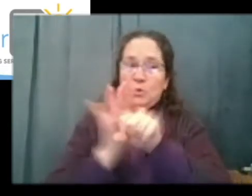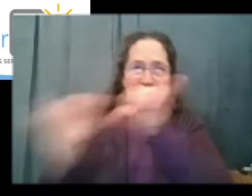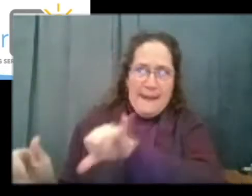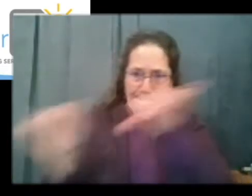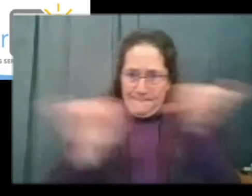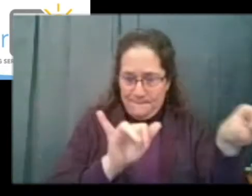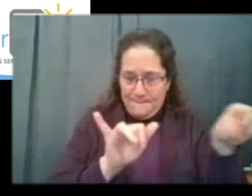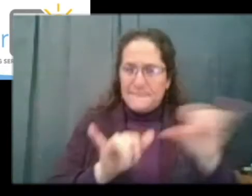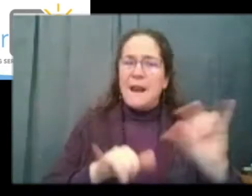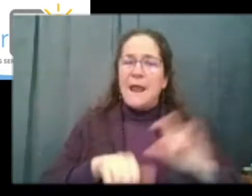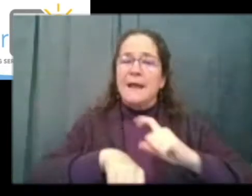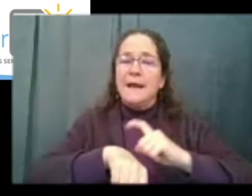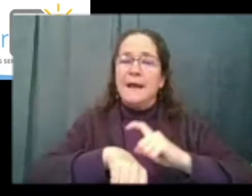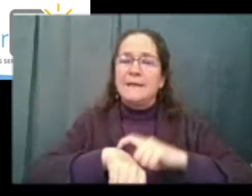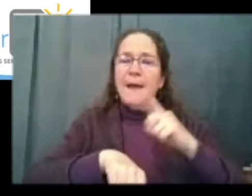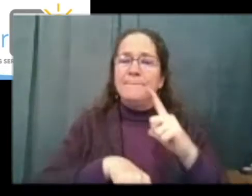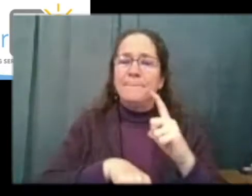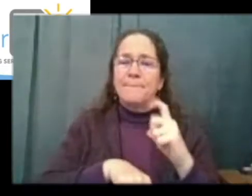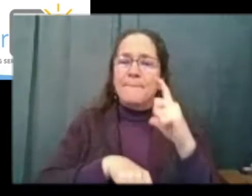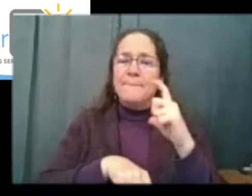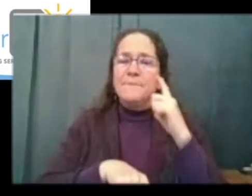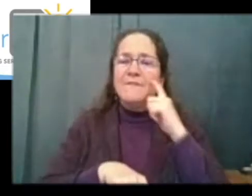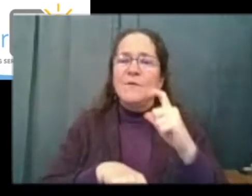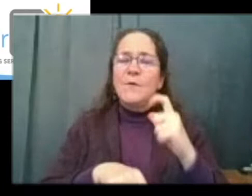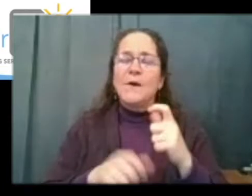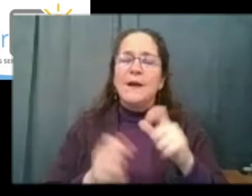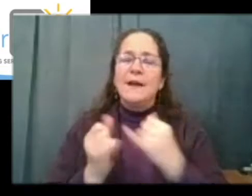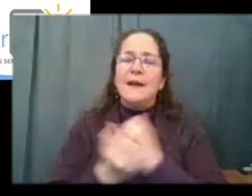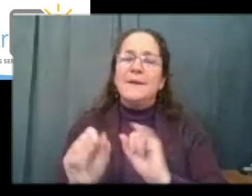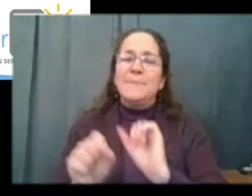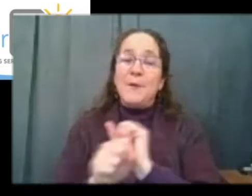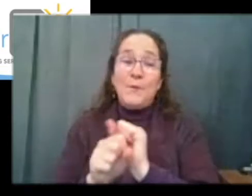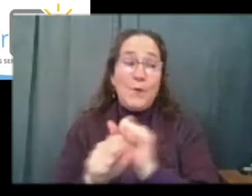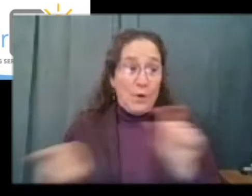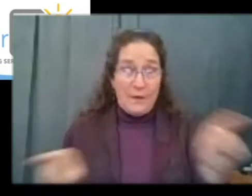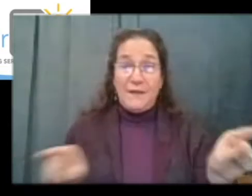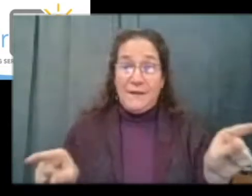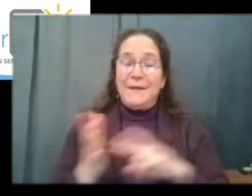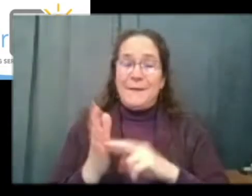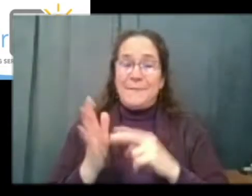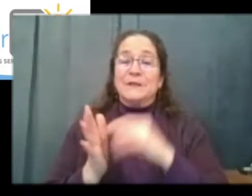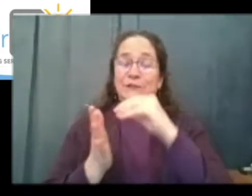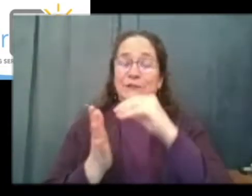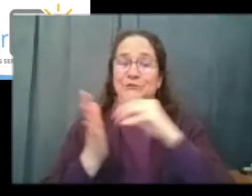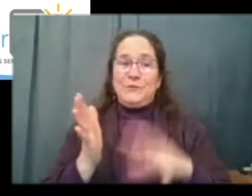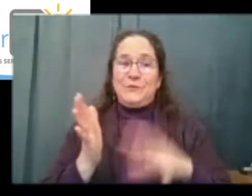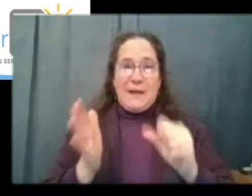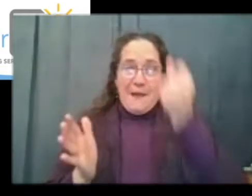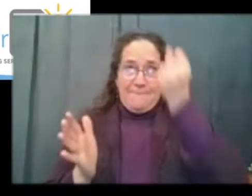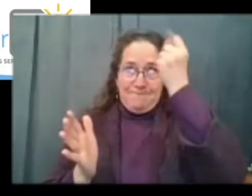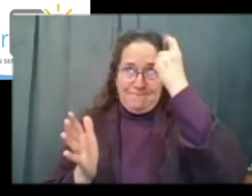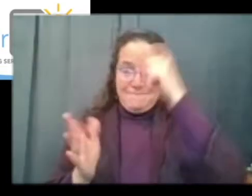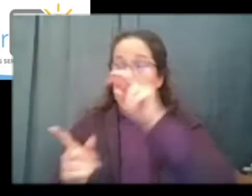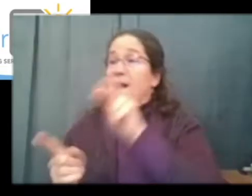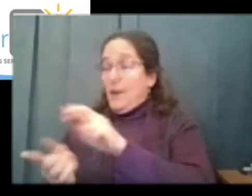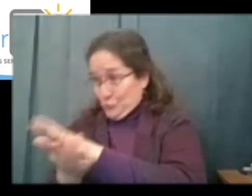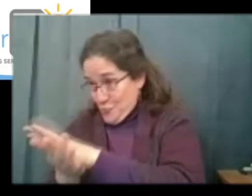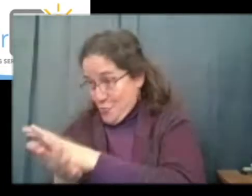for activities that occur in both places will assist with the student's ability to transfer their knowledge across those settings.